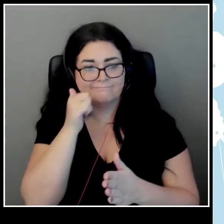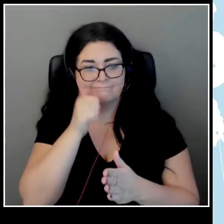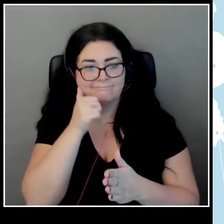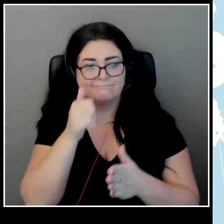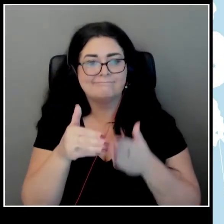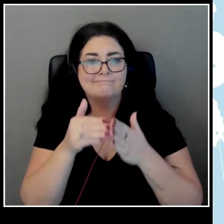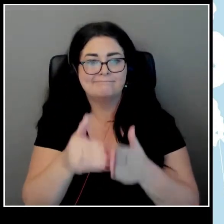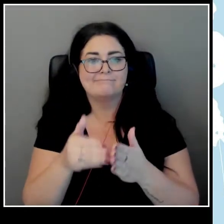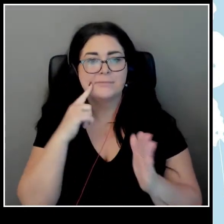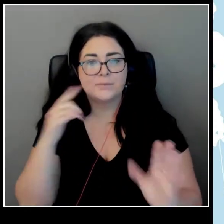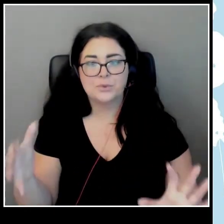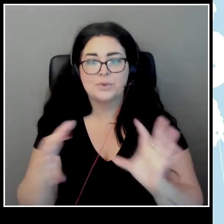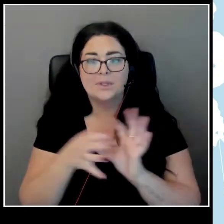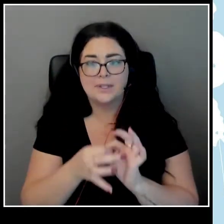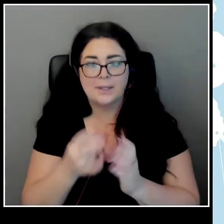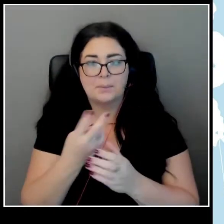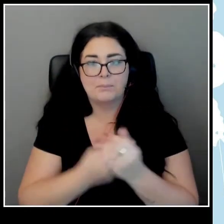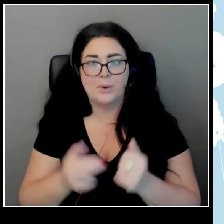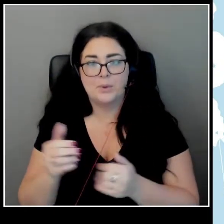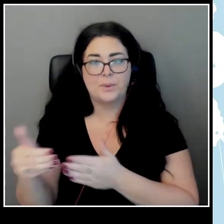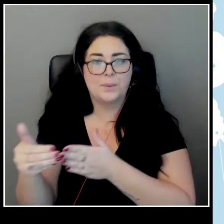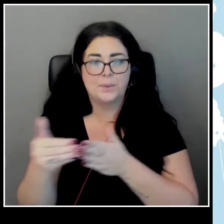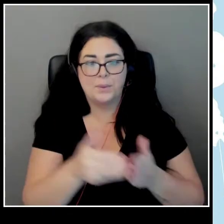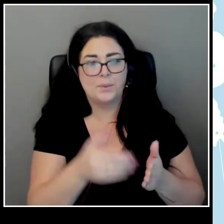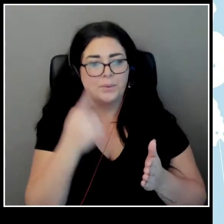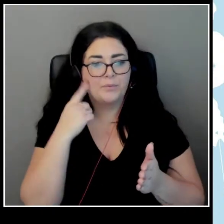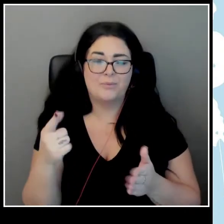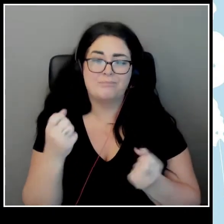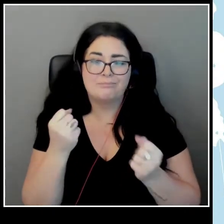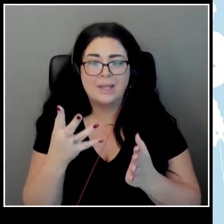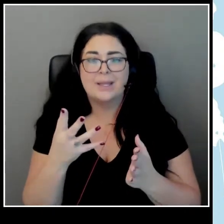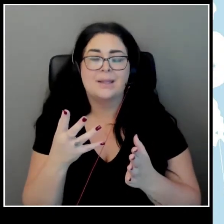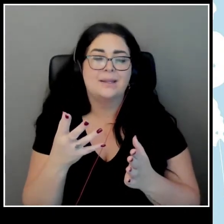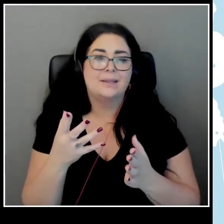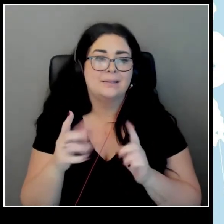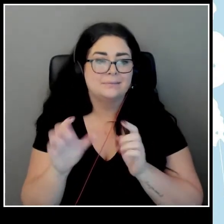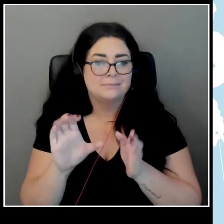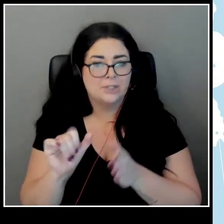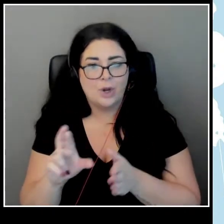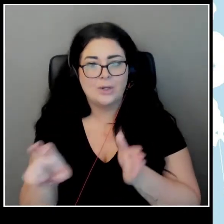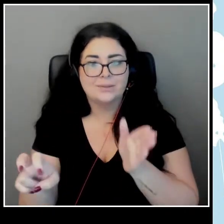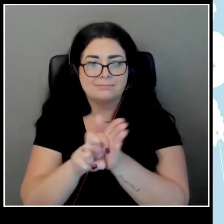to Nova Scotia, and transport hundreds of thousands of vehicles and passengers each year.